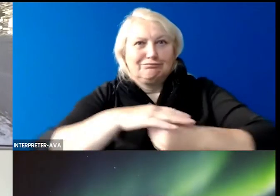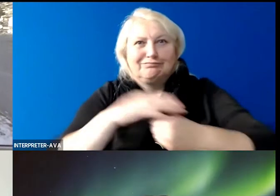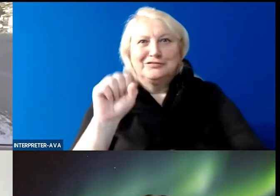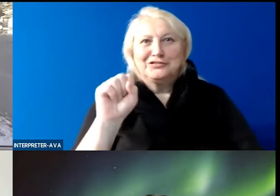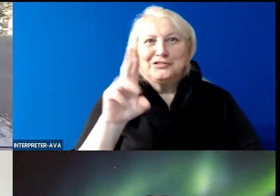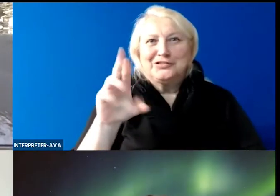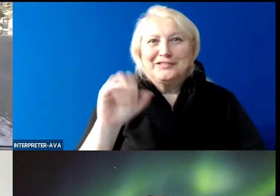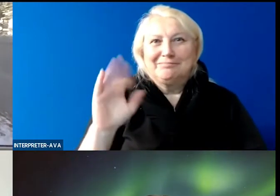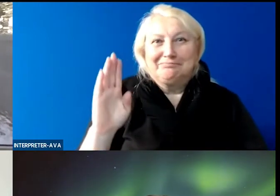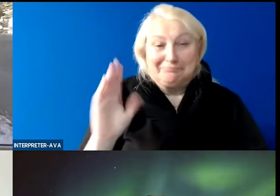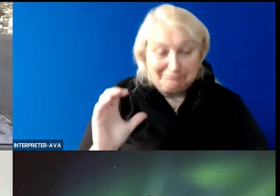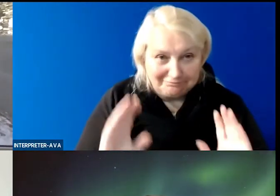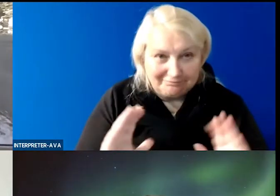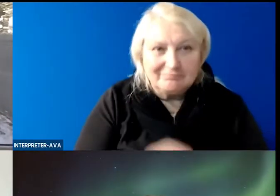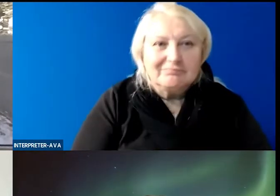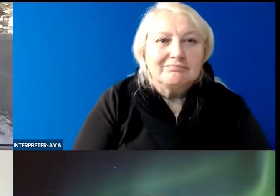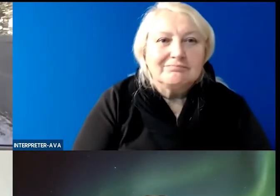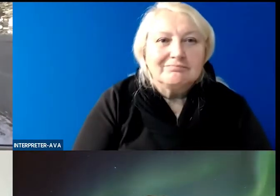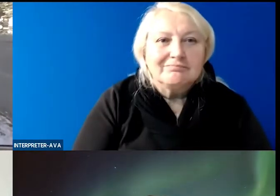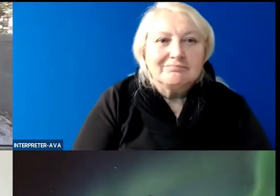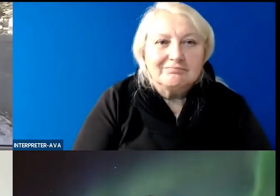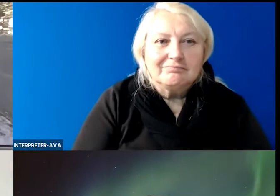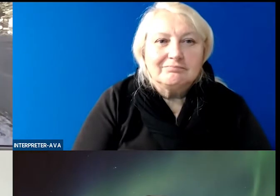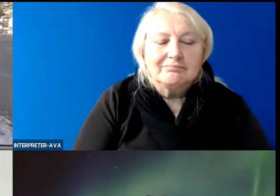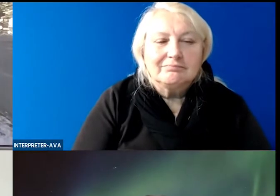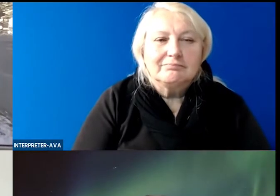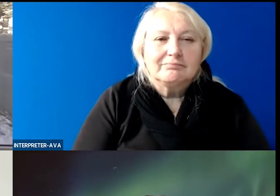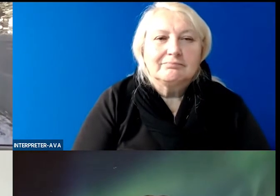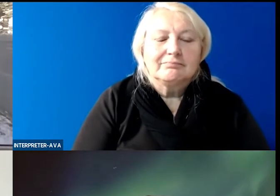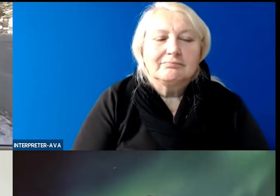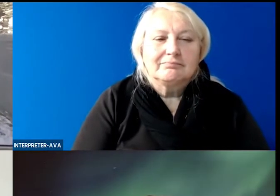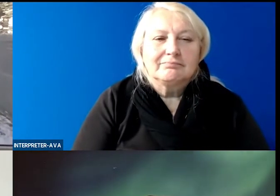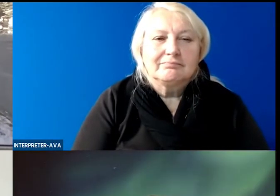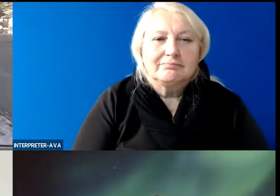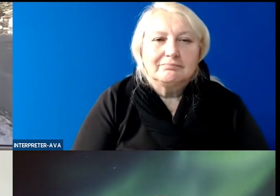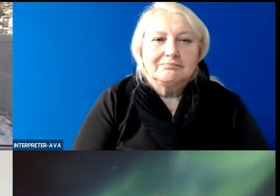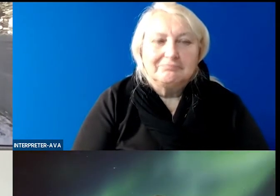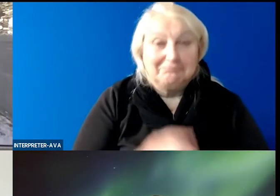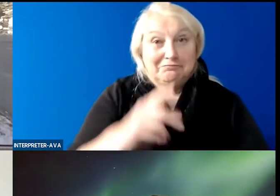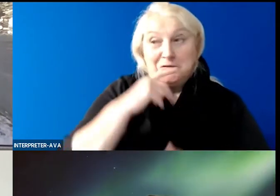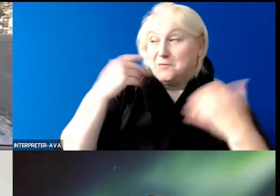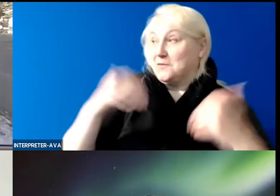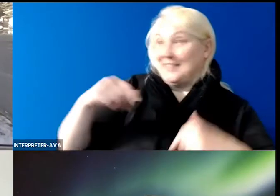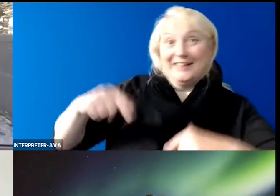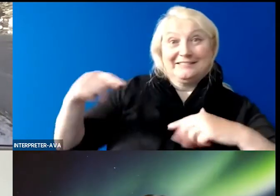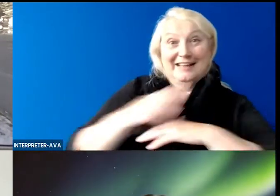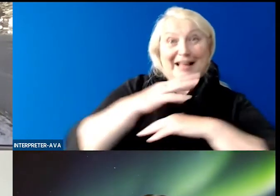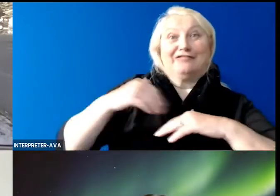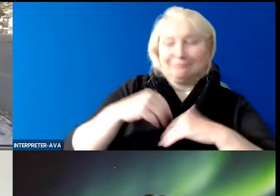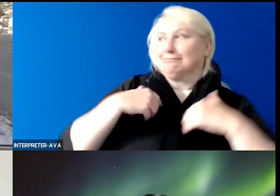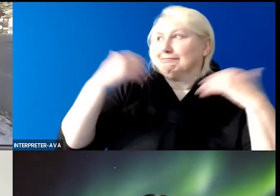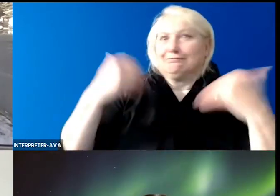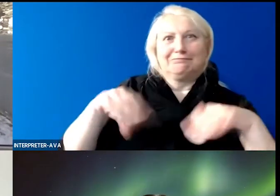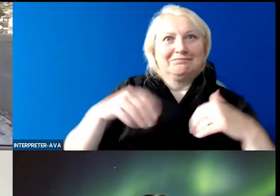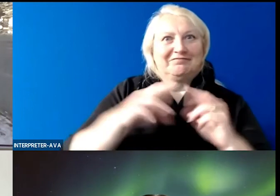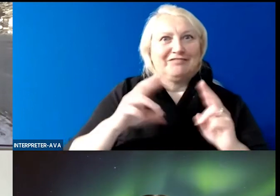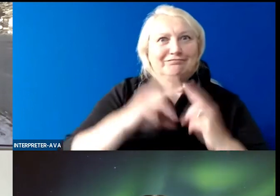pleasure to share and steward the land from this part of Turtle Island.